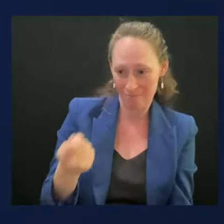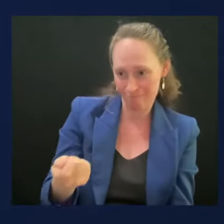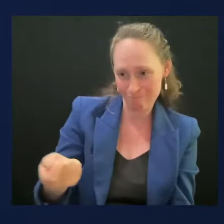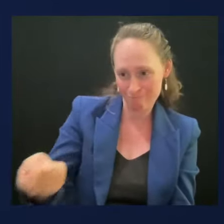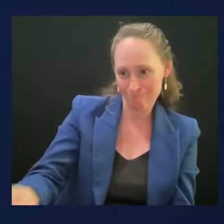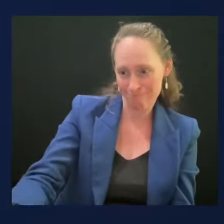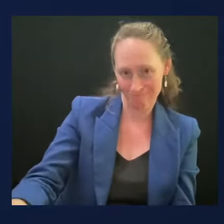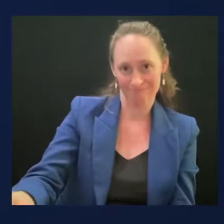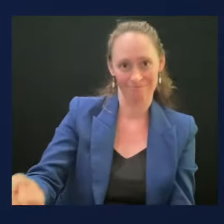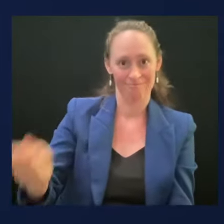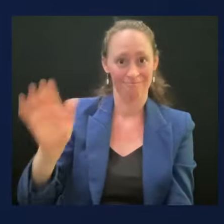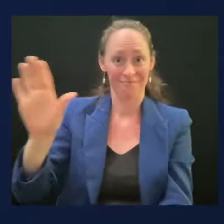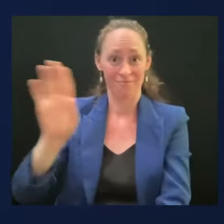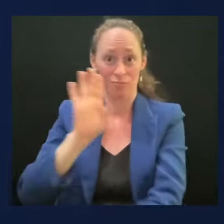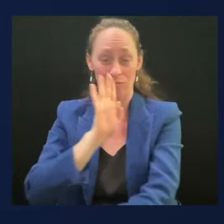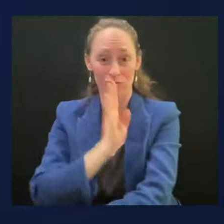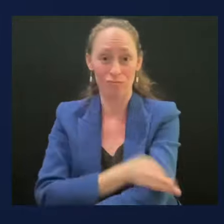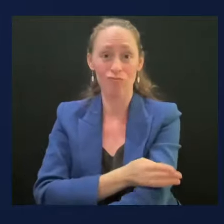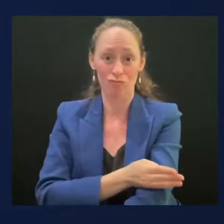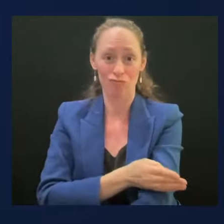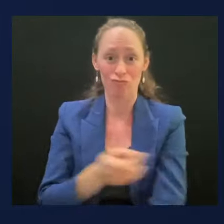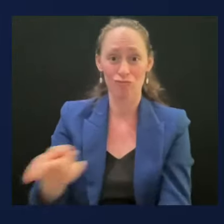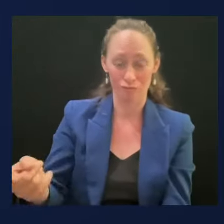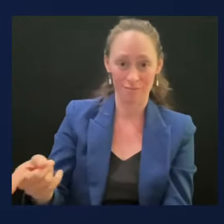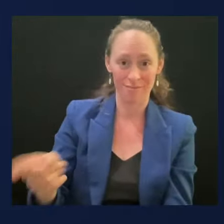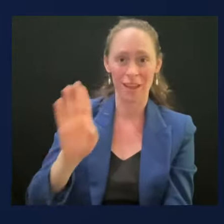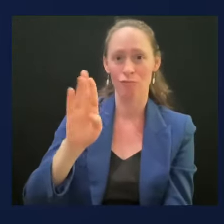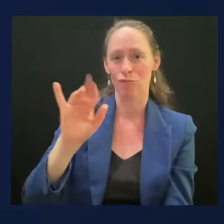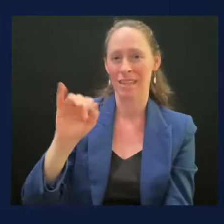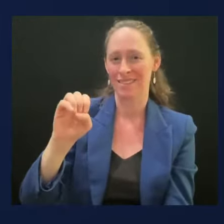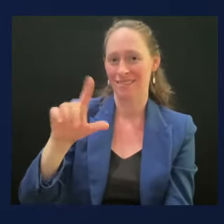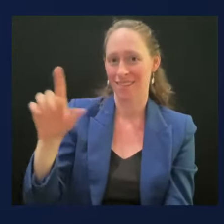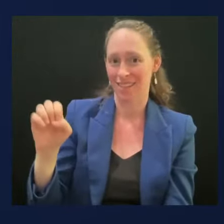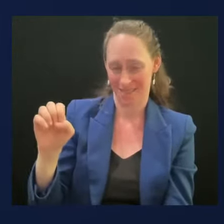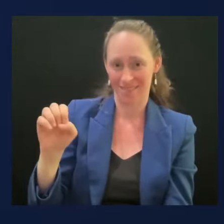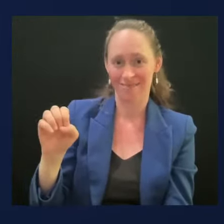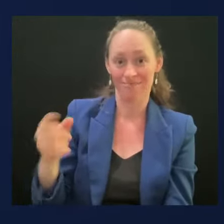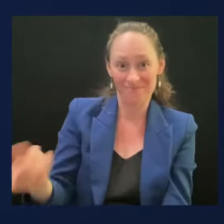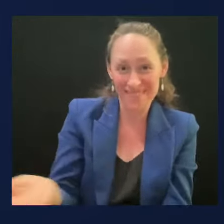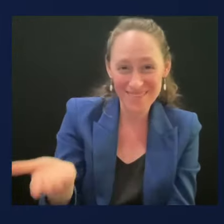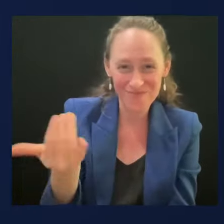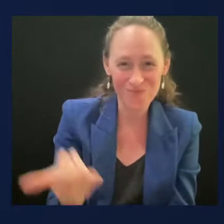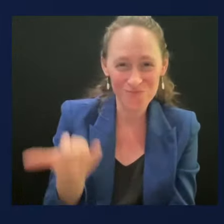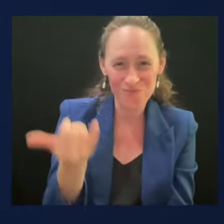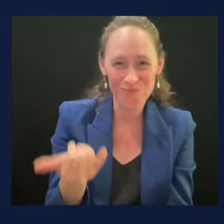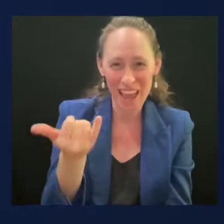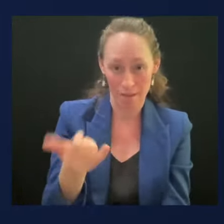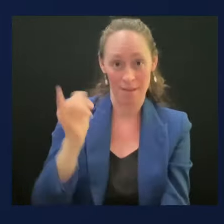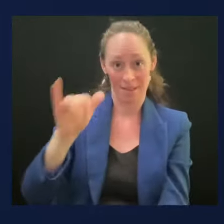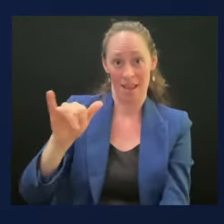She and her grandmother are with us today. After I handed her the pen, this beautiful little girl,